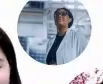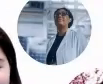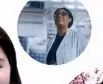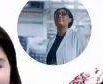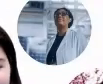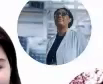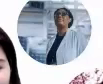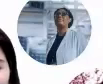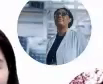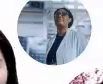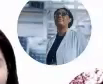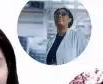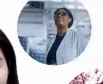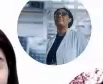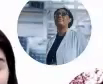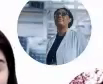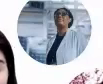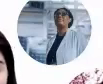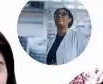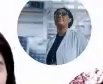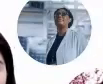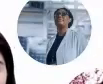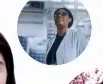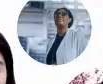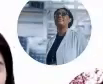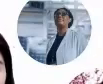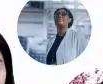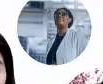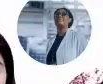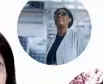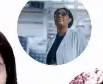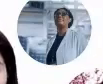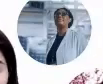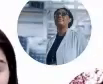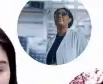center. Were excited to host today's S-STEM scholars committee